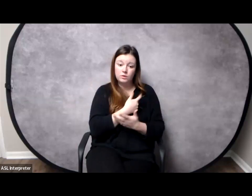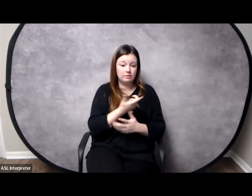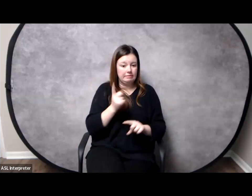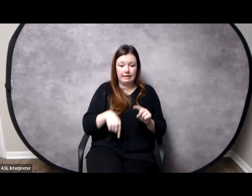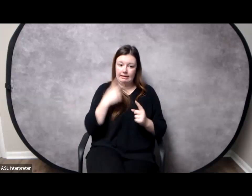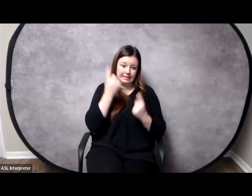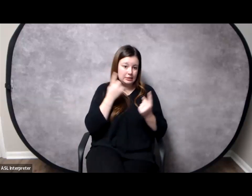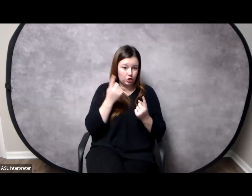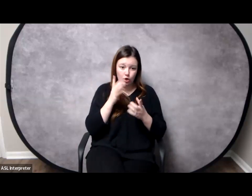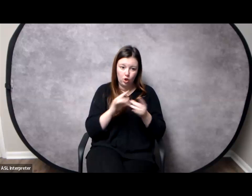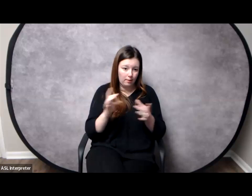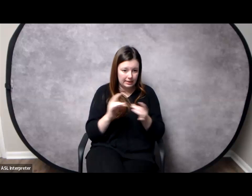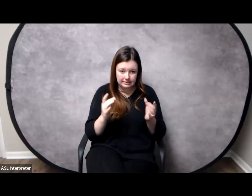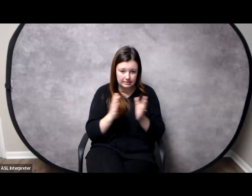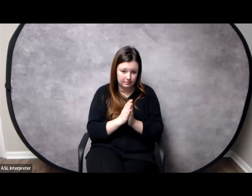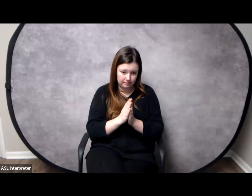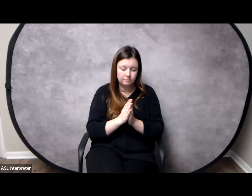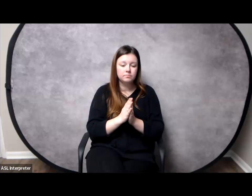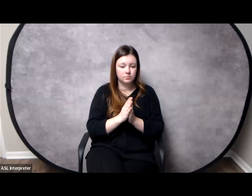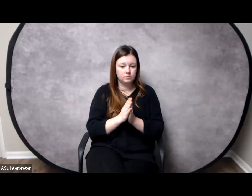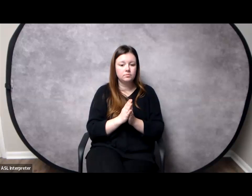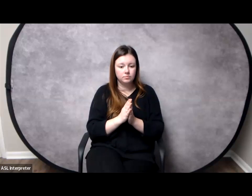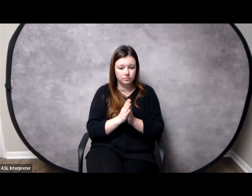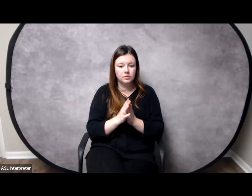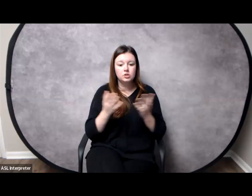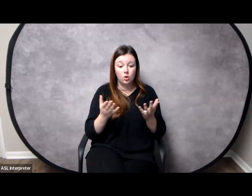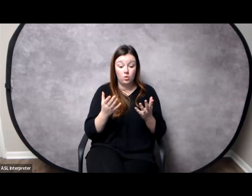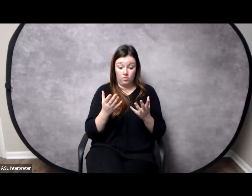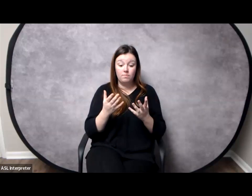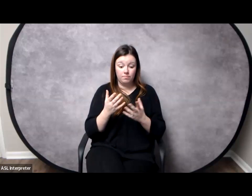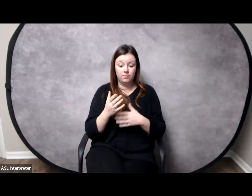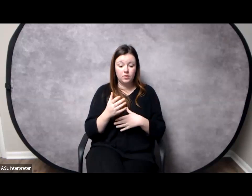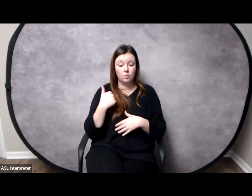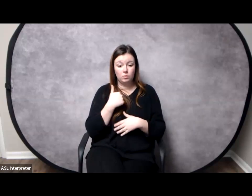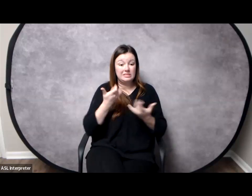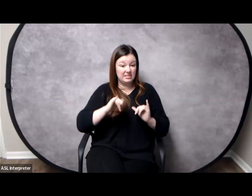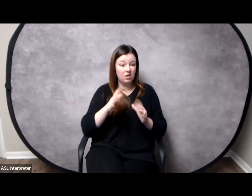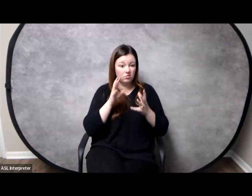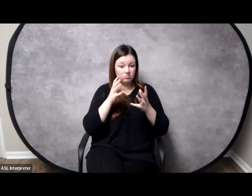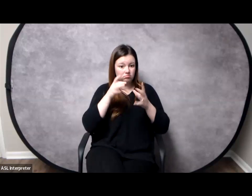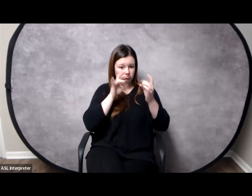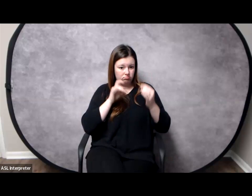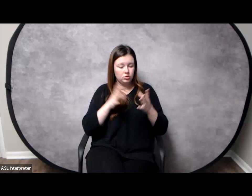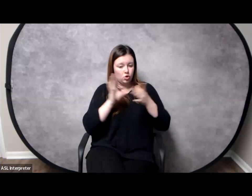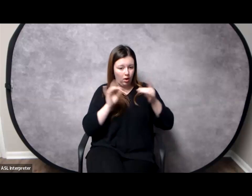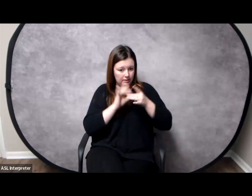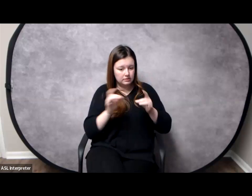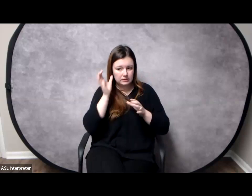What are the steps that happen after the comments close? We'll be working towards publication of a final rule.